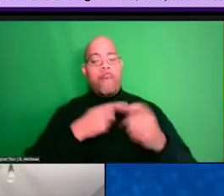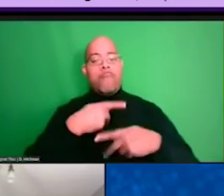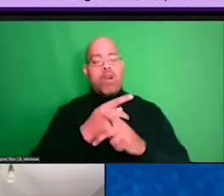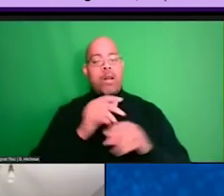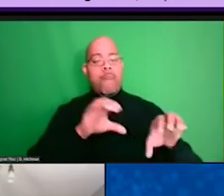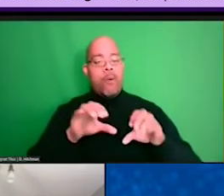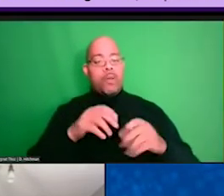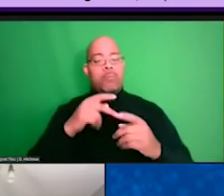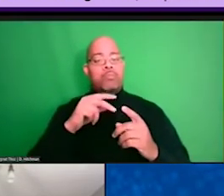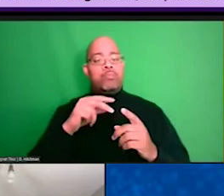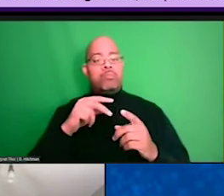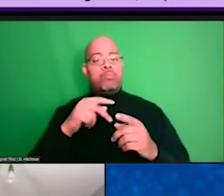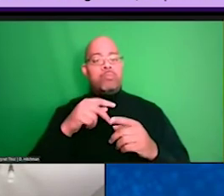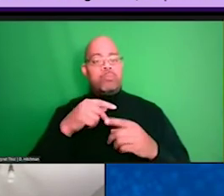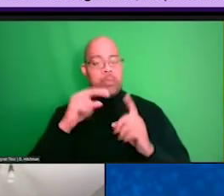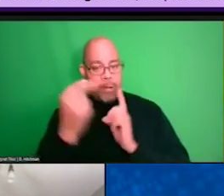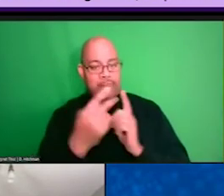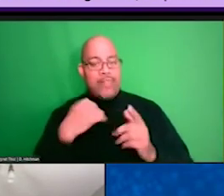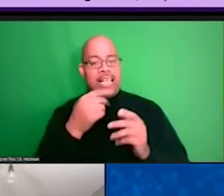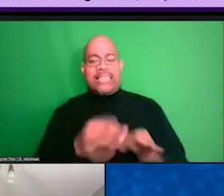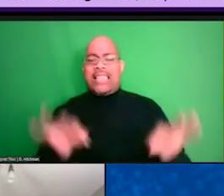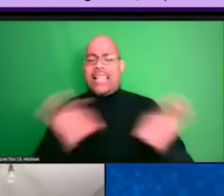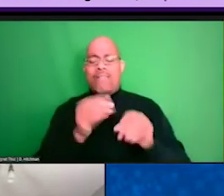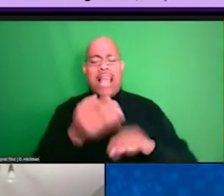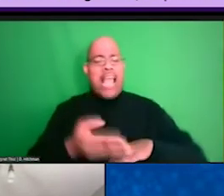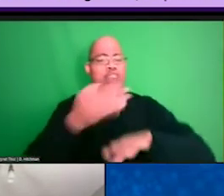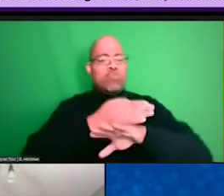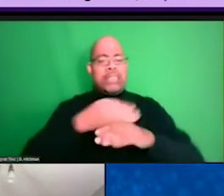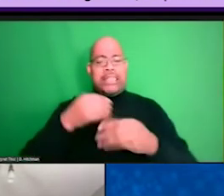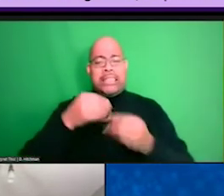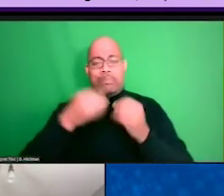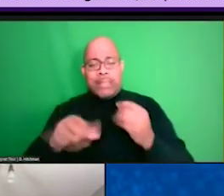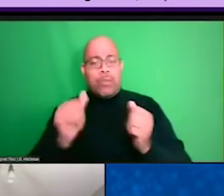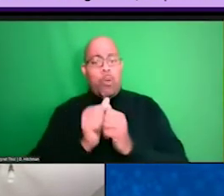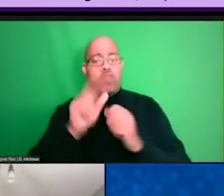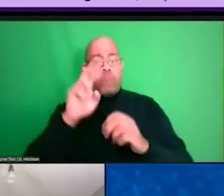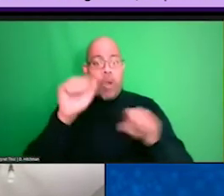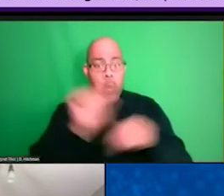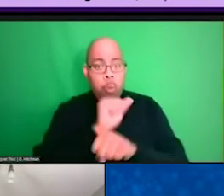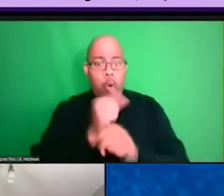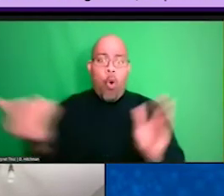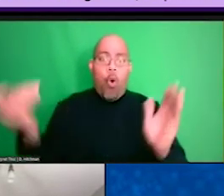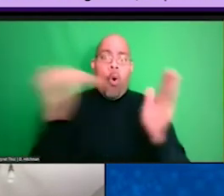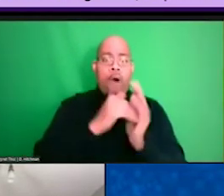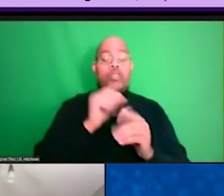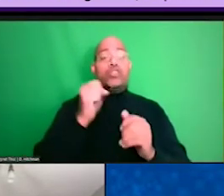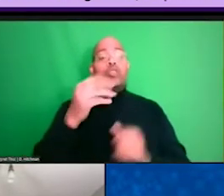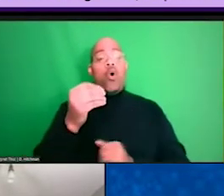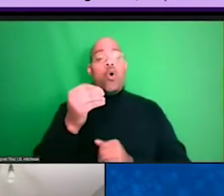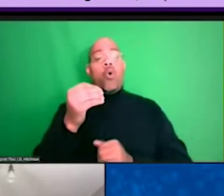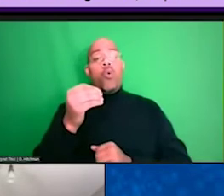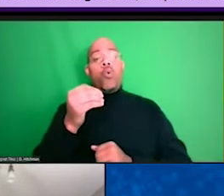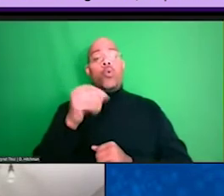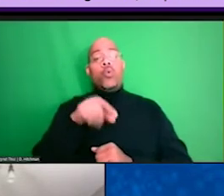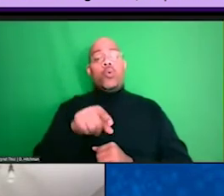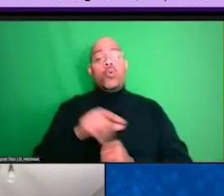with significant increases in expense with rework. And so ultimately you are creating